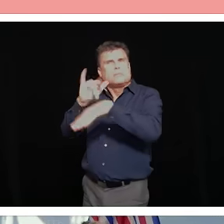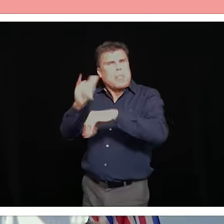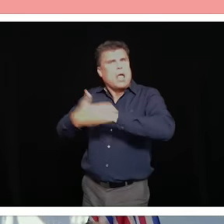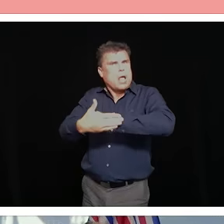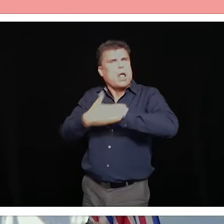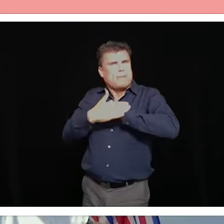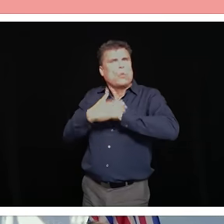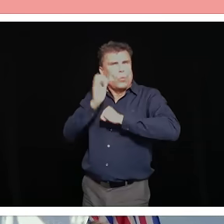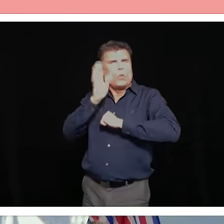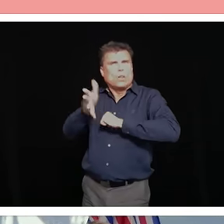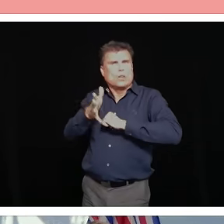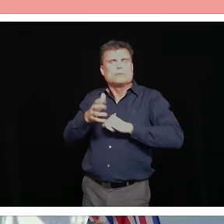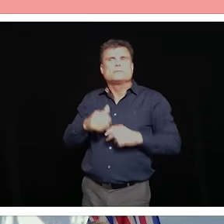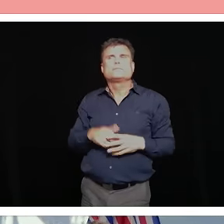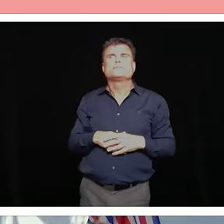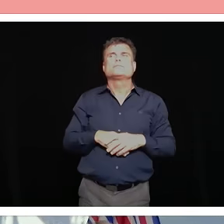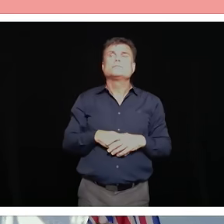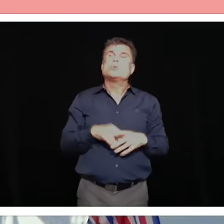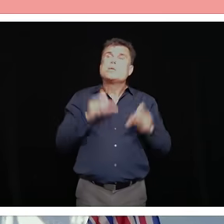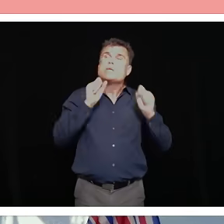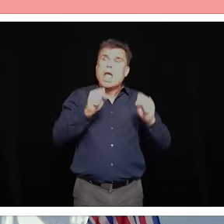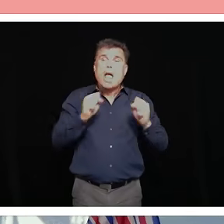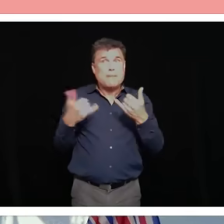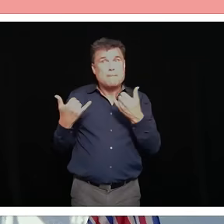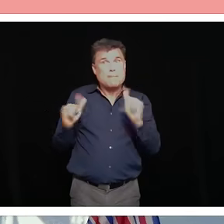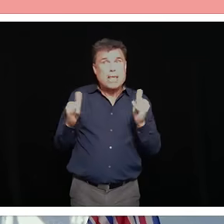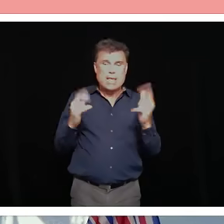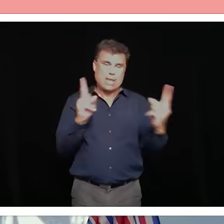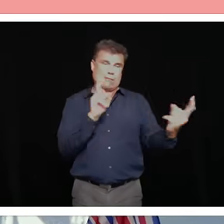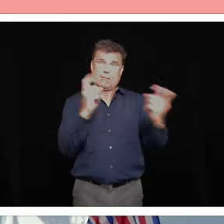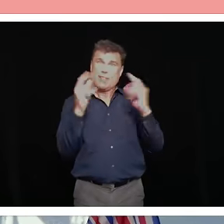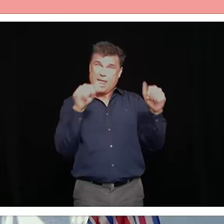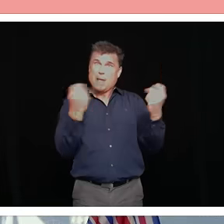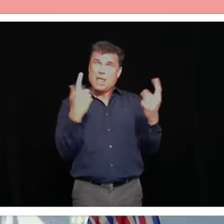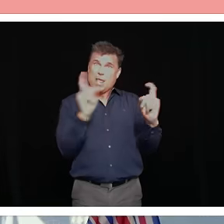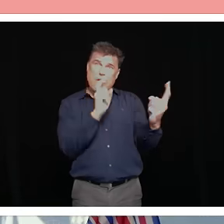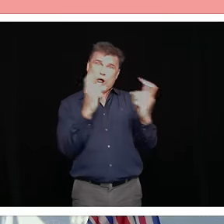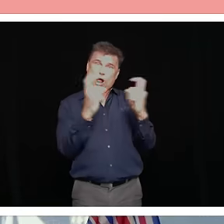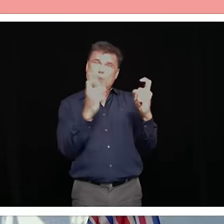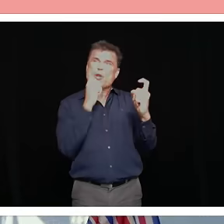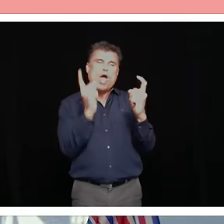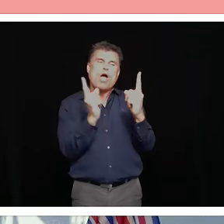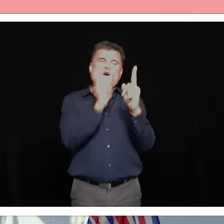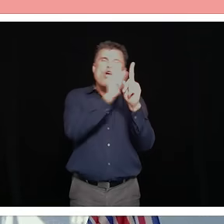show that there's a lot of variation. A part of that instability that we call is because our